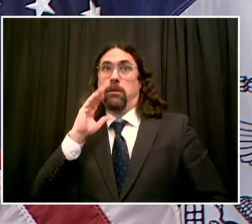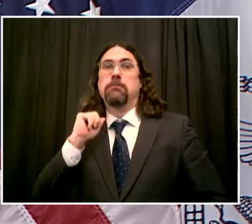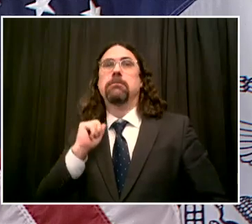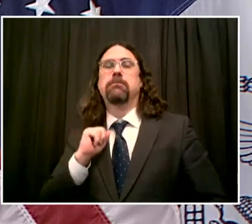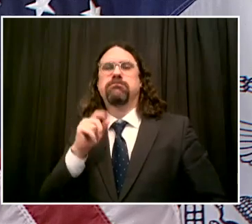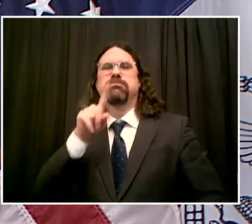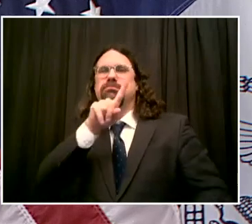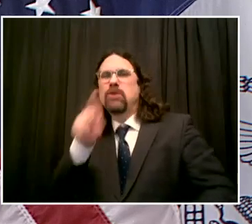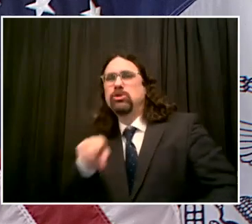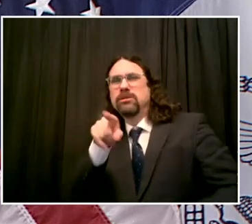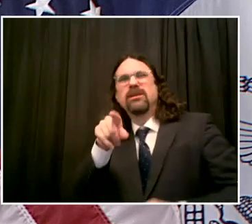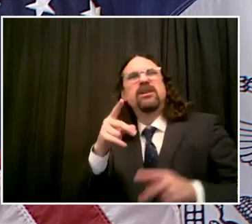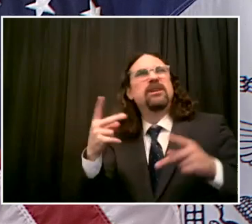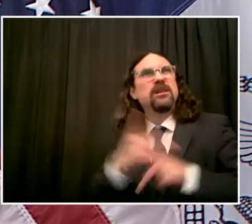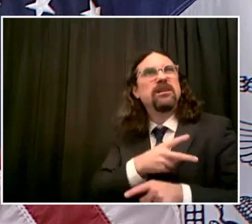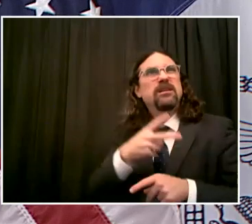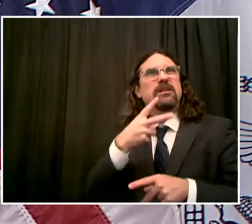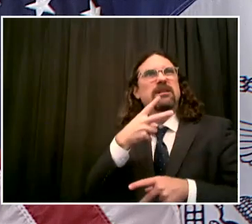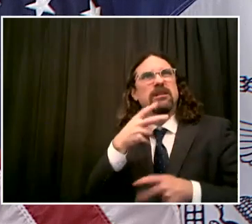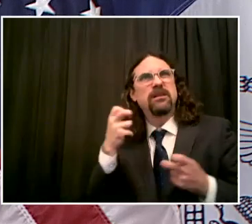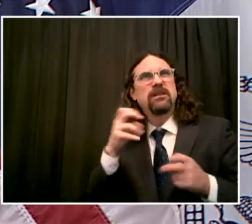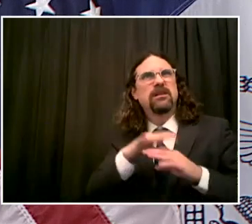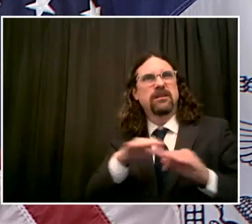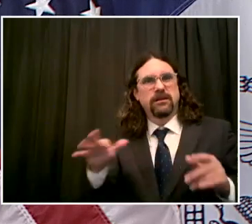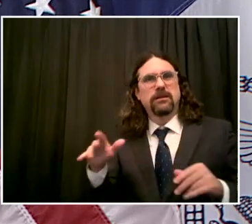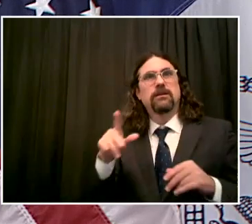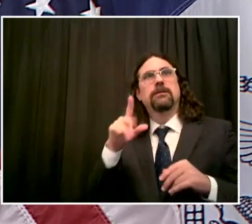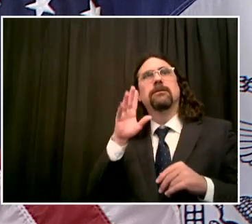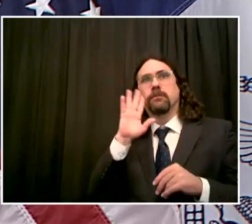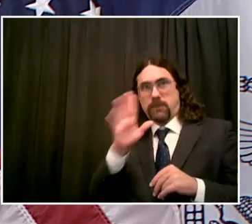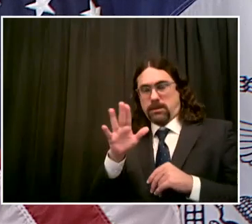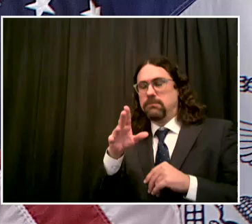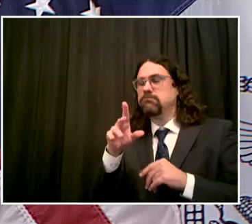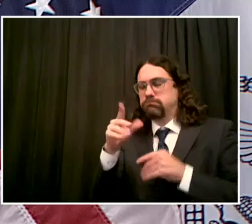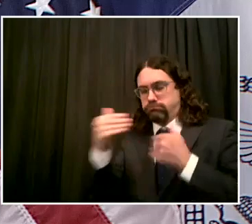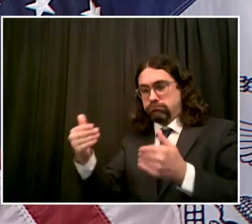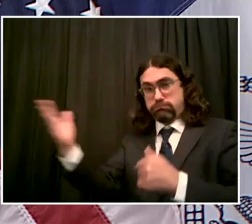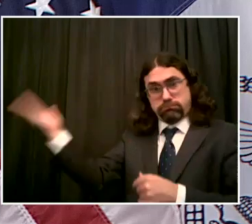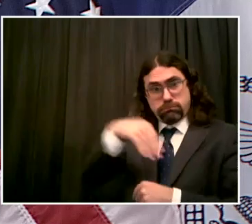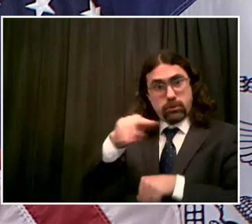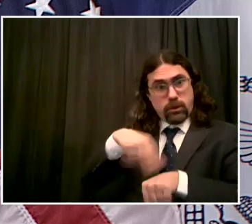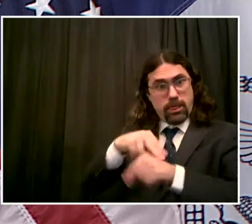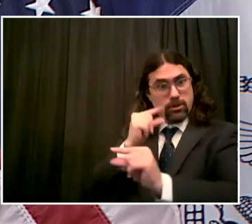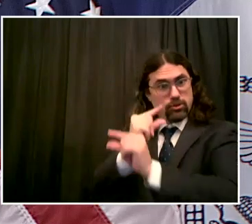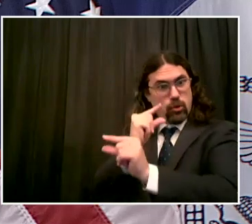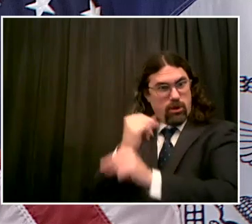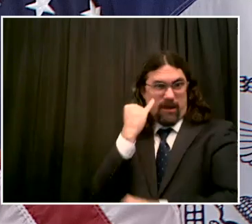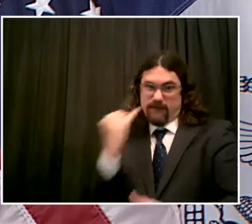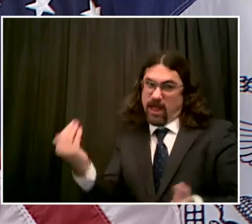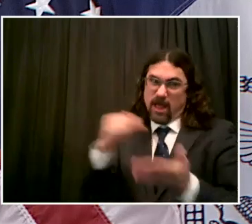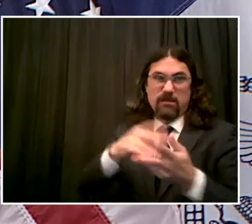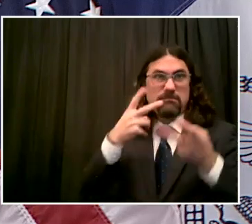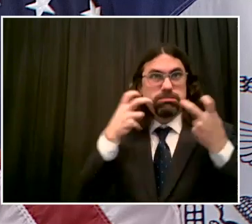THE HISTORY OF WHAT HAPPENS WHEN OUTSIDE ARMED FORCES GO INTO OUR COMMUNITIES, I WILL AS